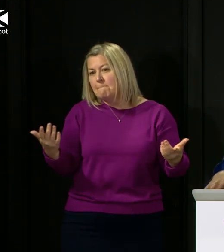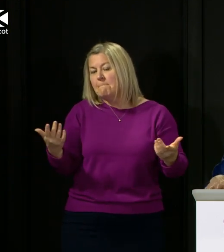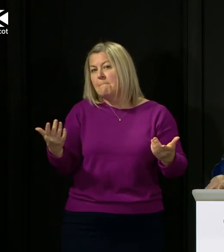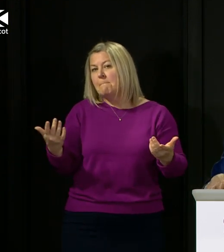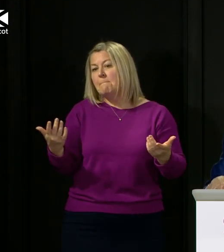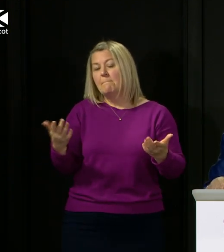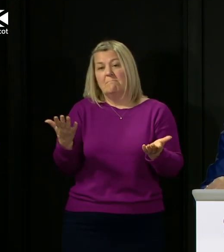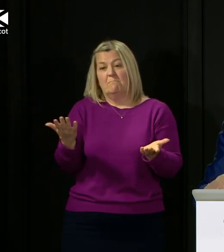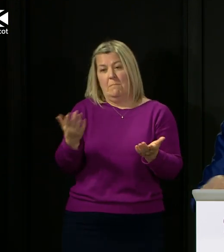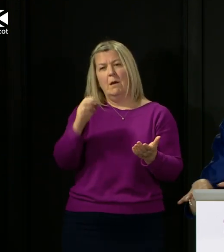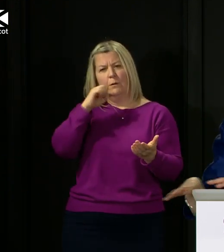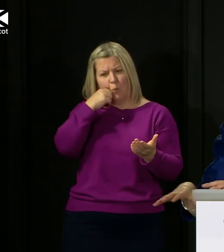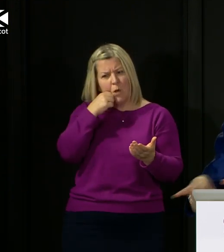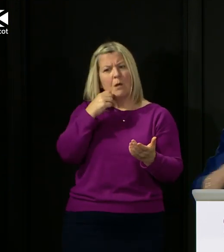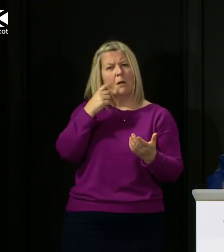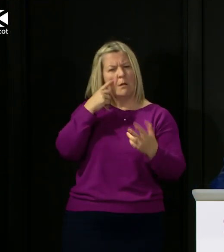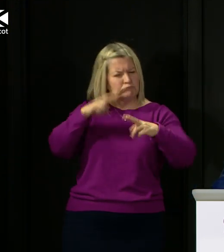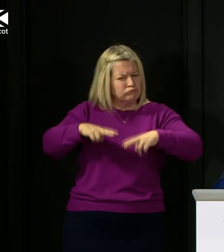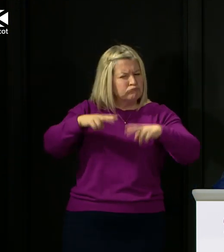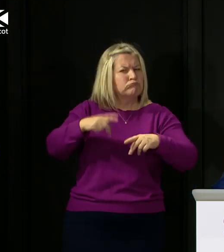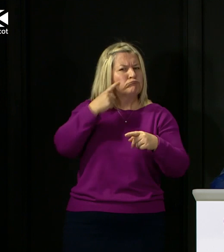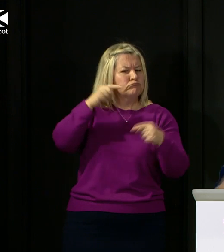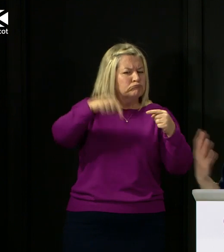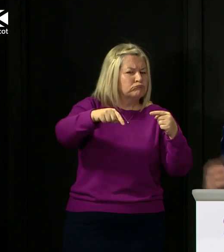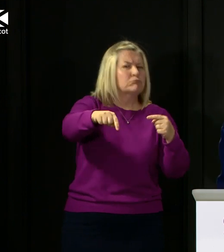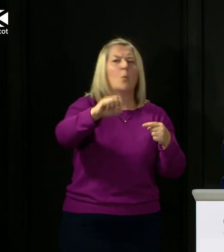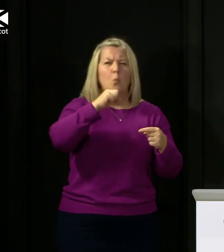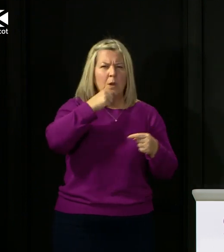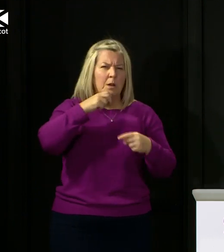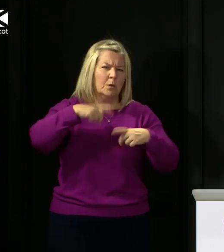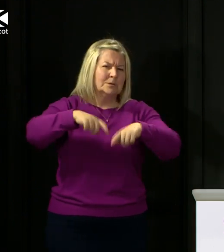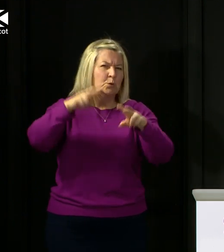of the things we will be looking at closely over the next period. I will now hand over